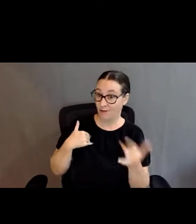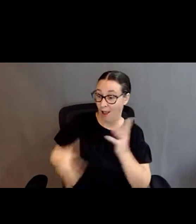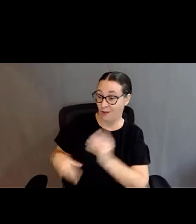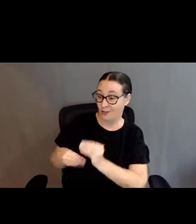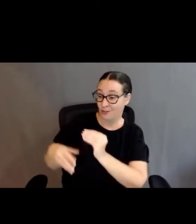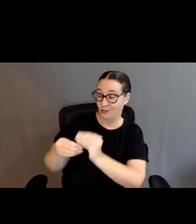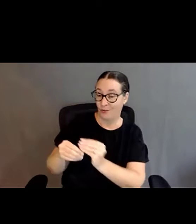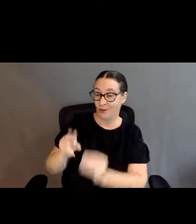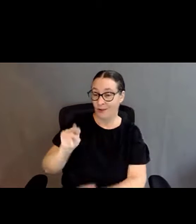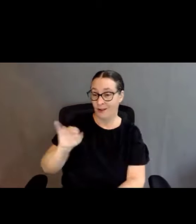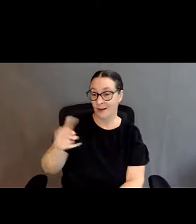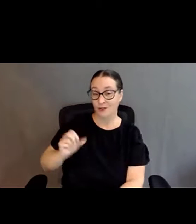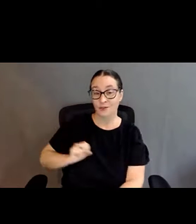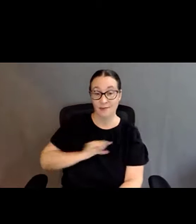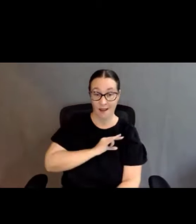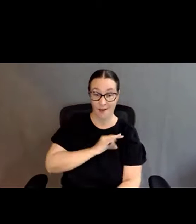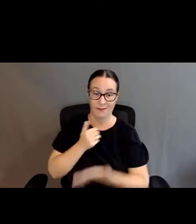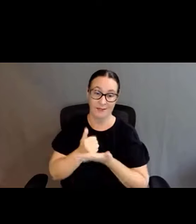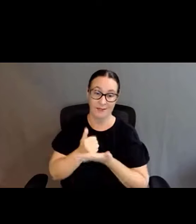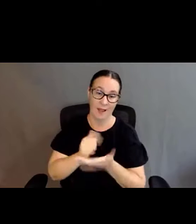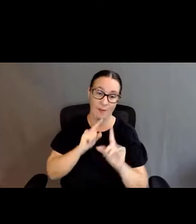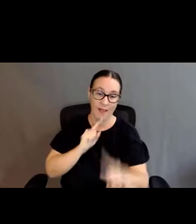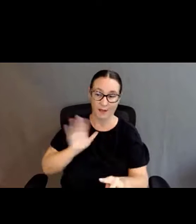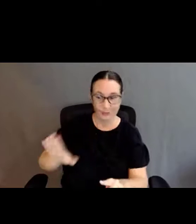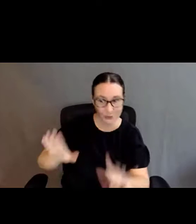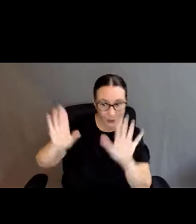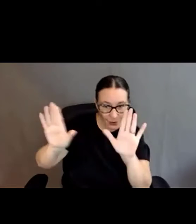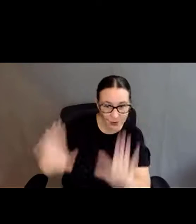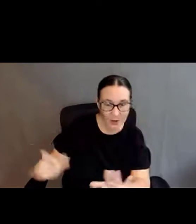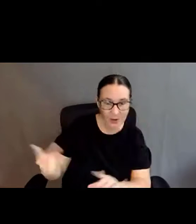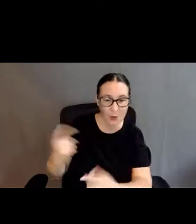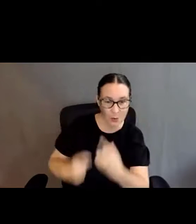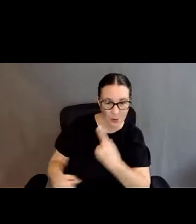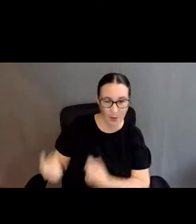to help answer some of the great questions that we received during the session.